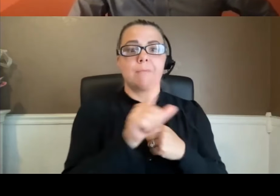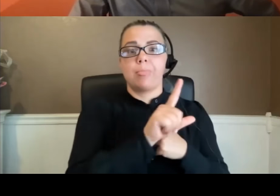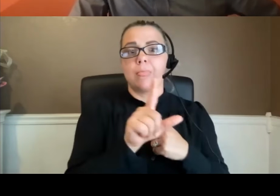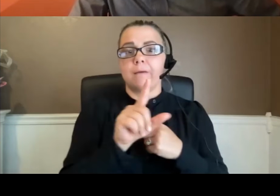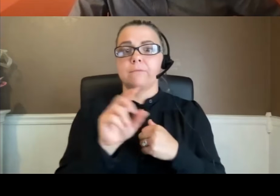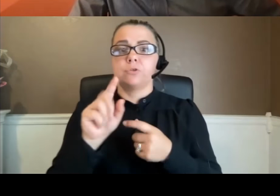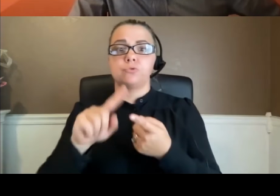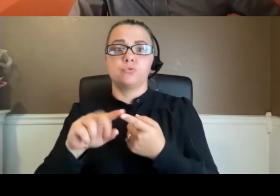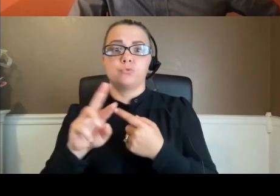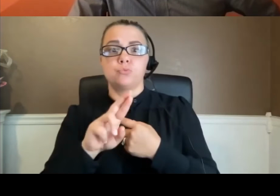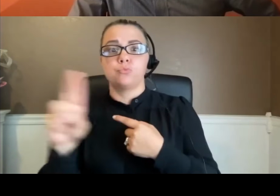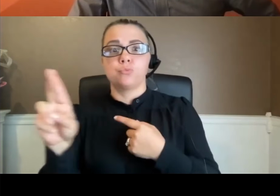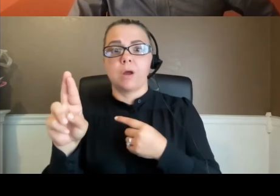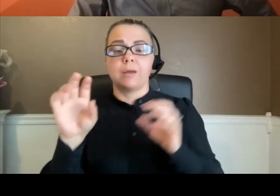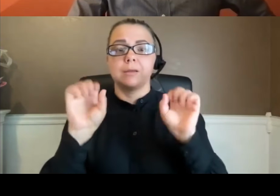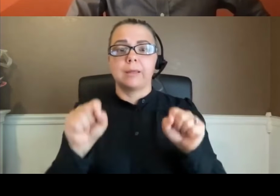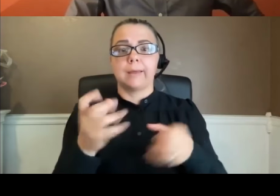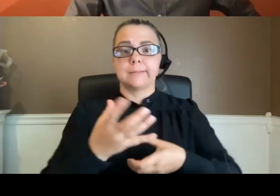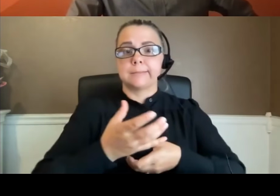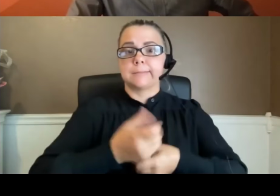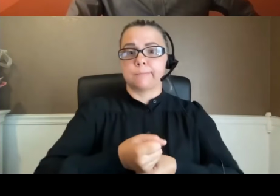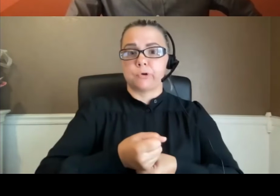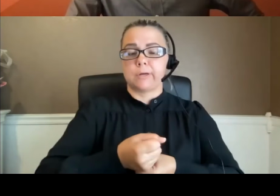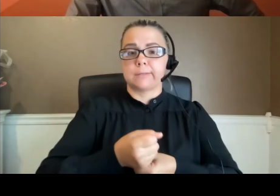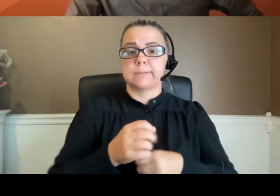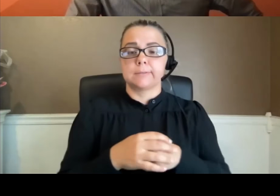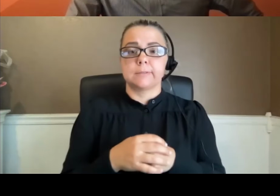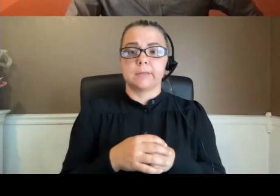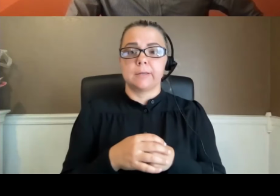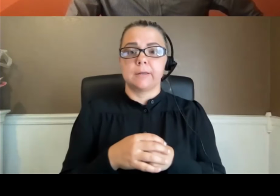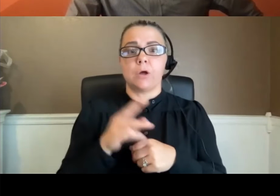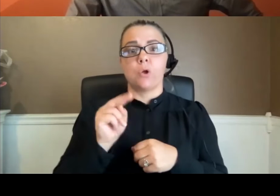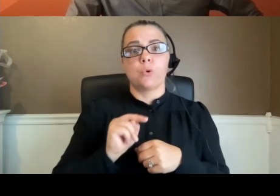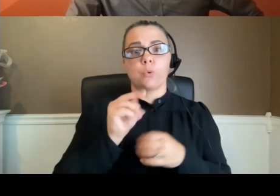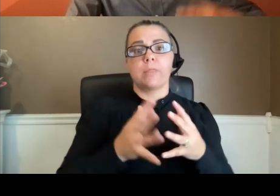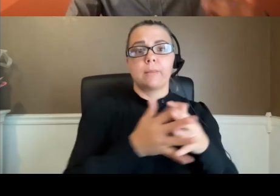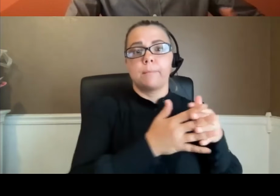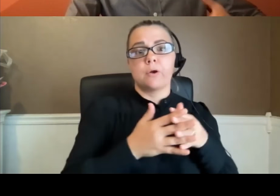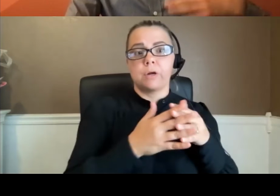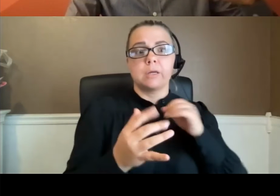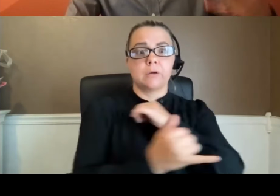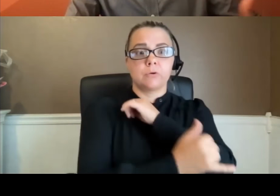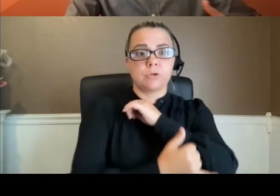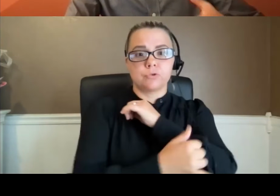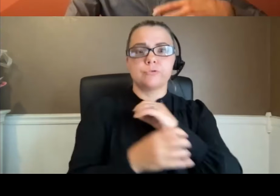the following characteristics. North American countries have relatively high corporate tax